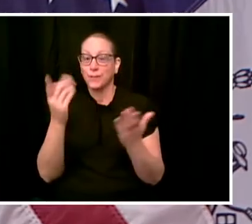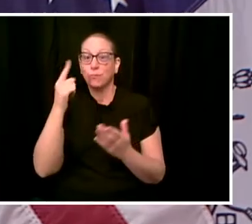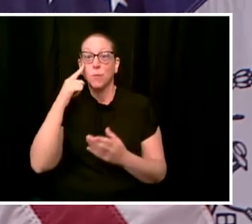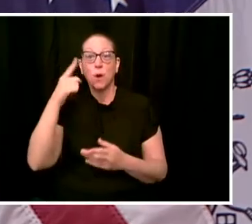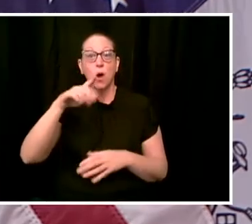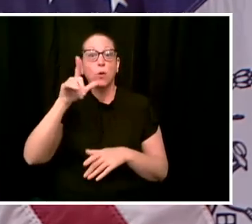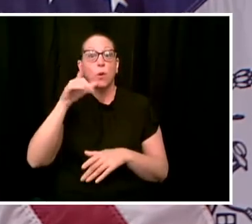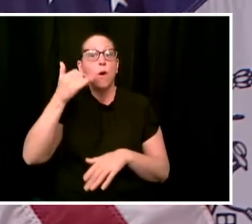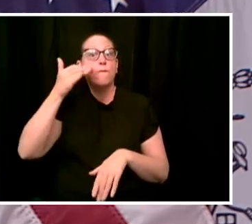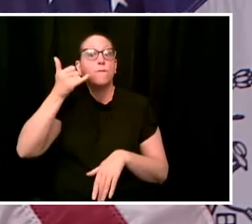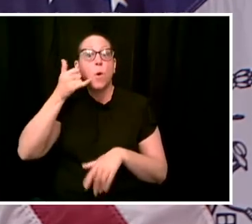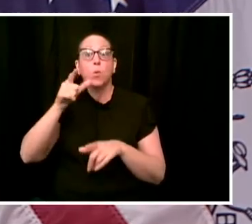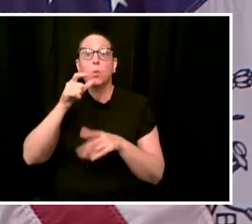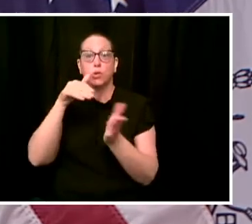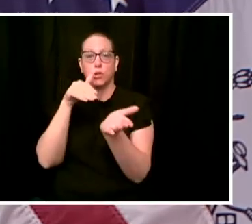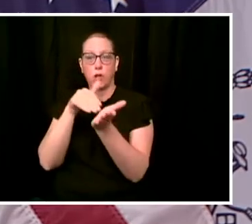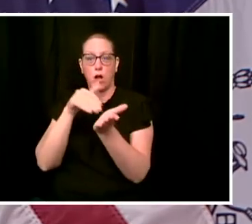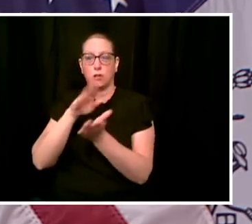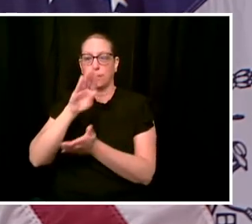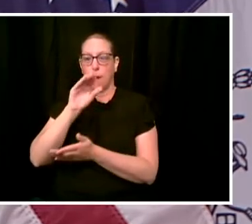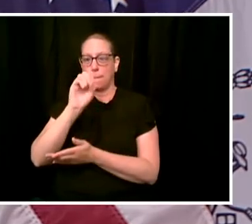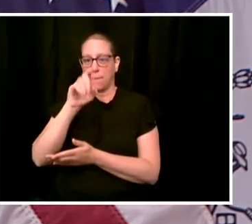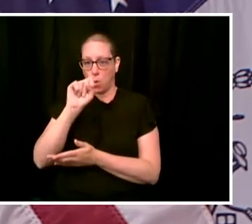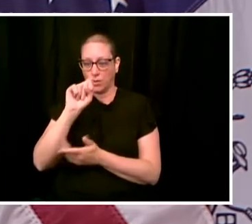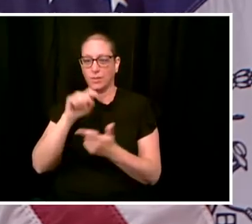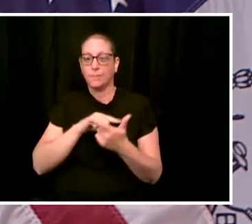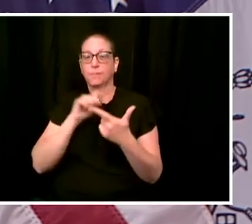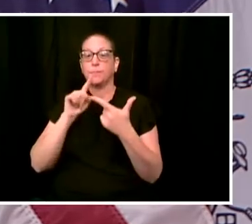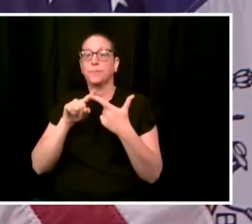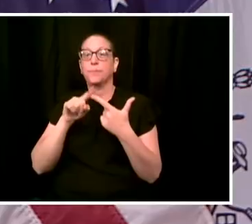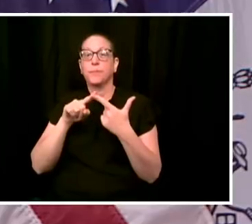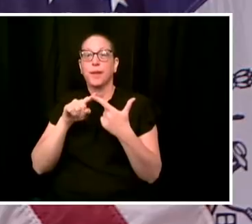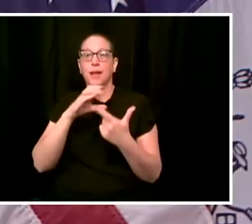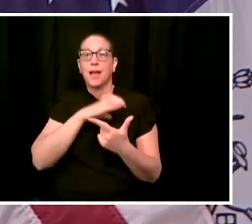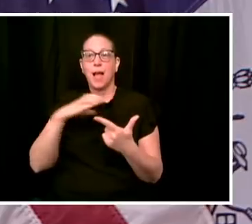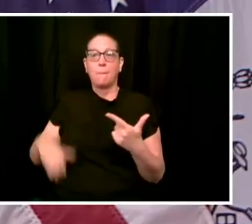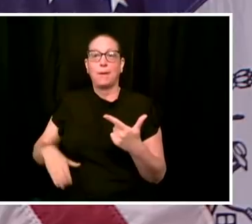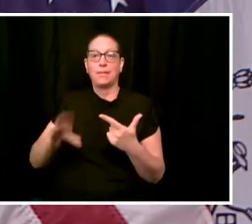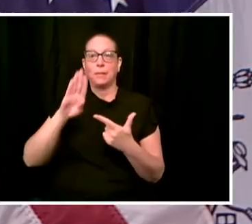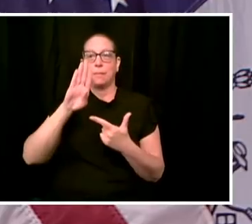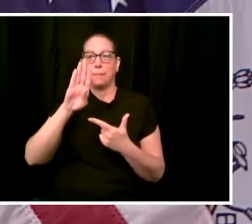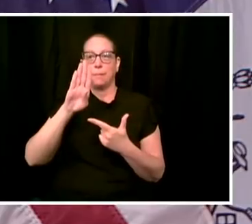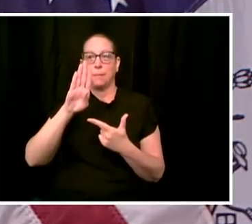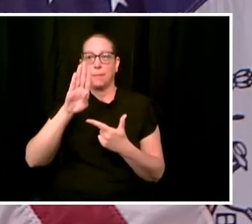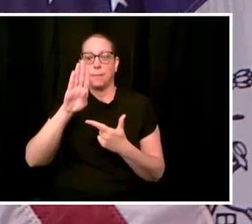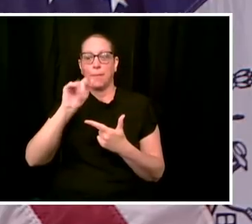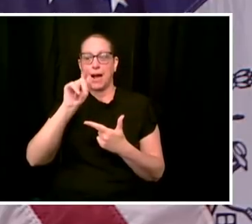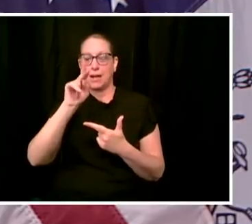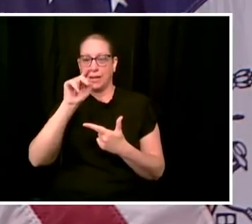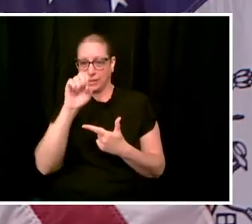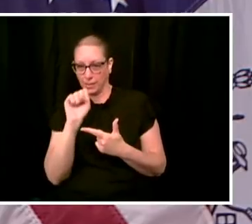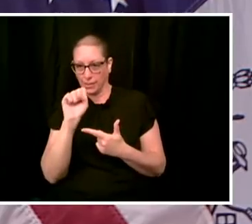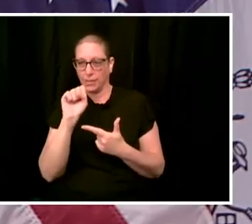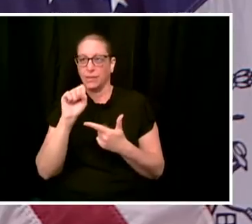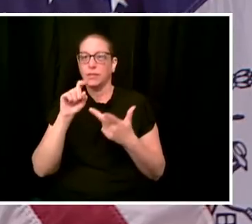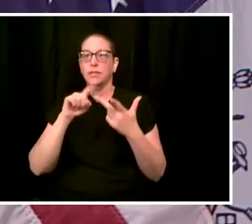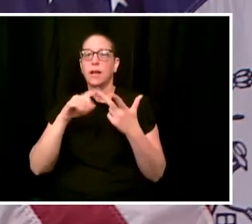JOURNALSTI. HI, ALL. JUSA T RENDMIER WE HAVE COMMISSIONER BANKS, SENIOR ADBI AND COMON